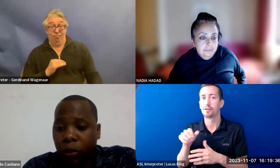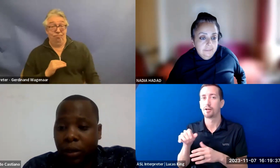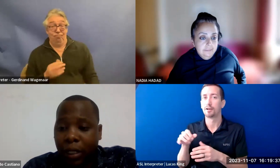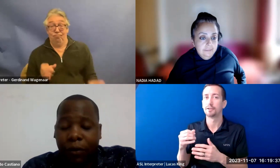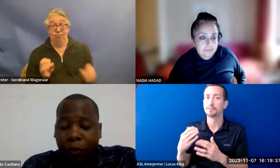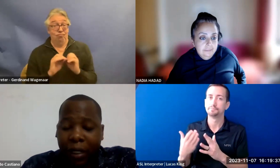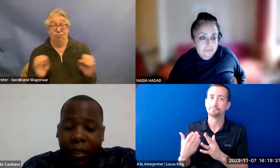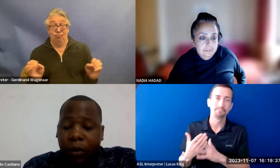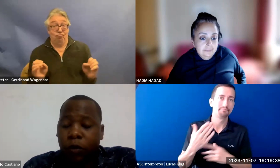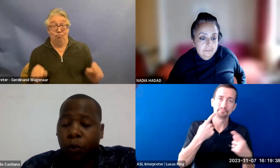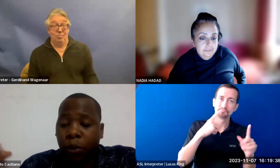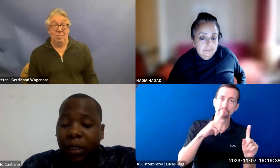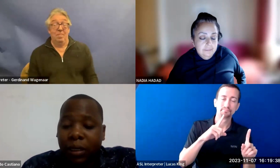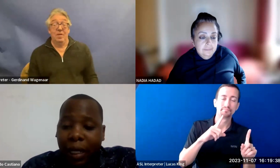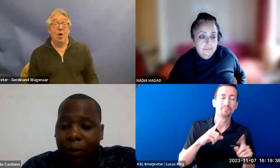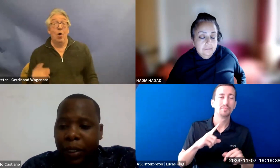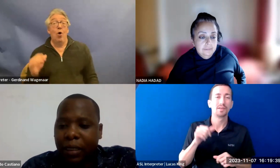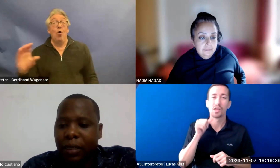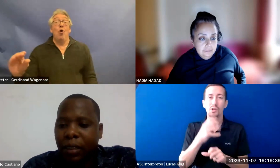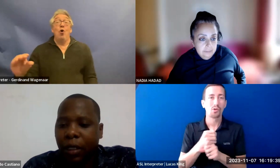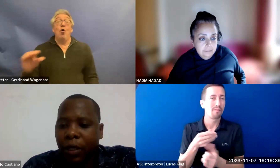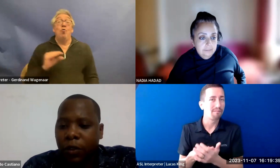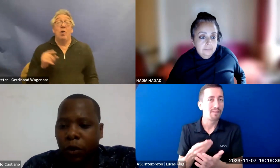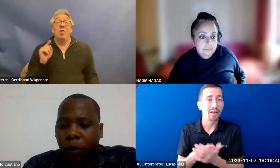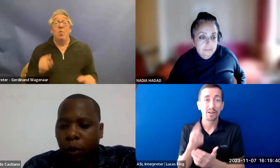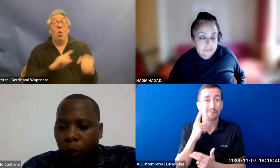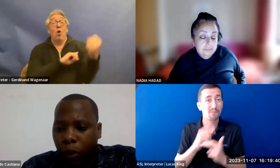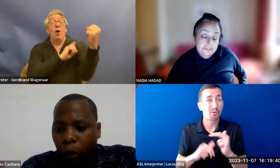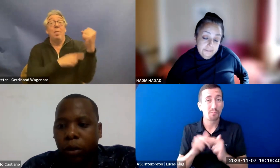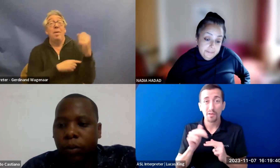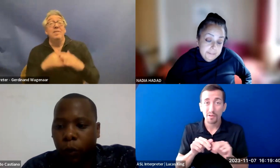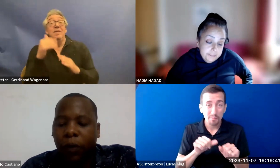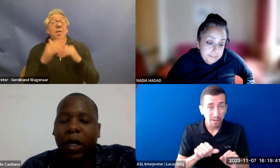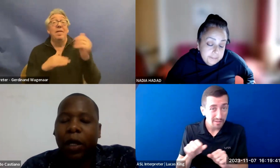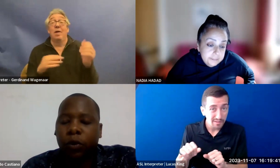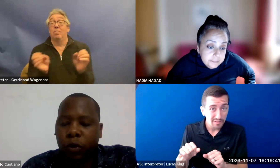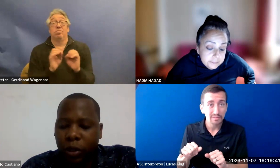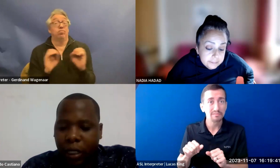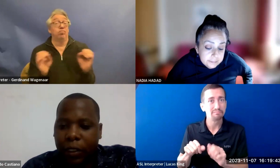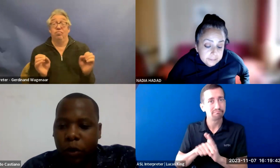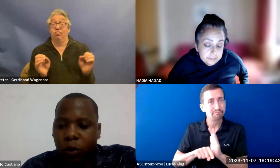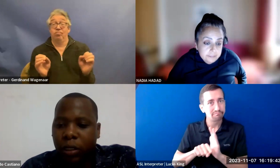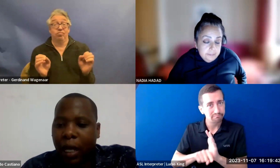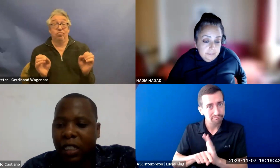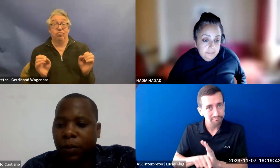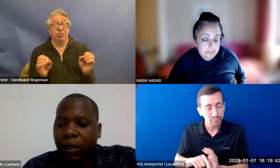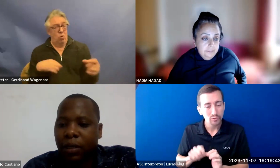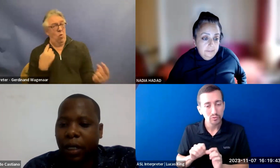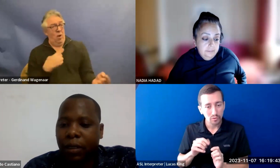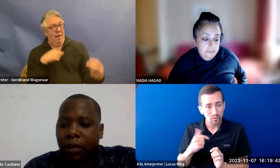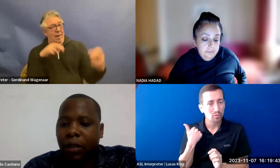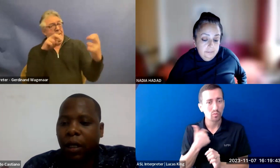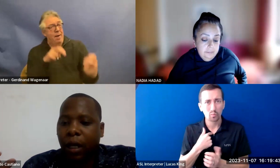They don't get funding to build their capacity. So we were able to discuss all of these aspects